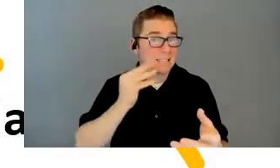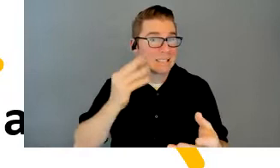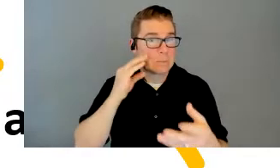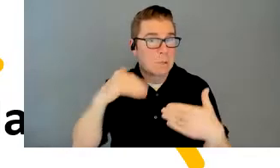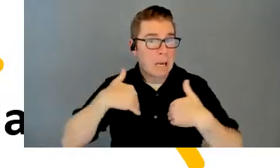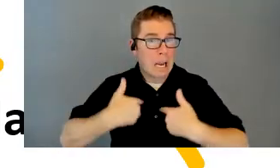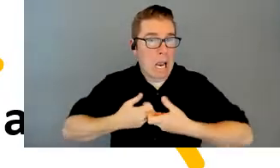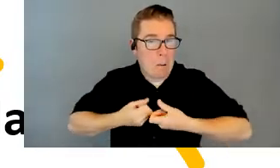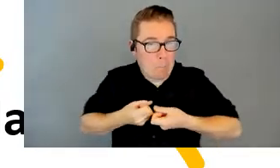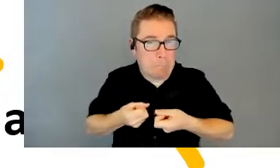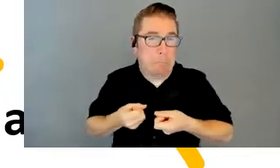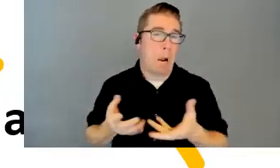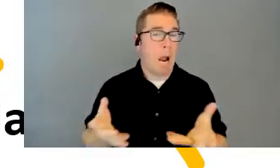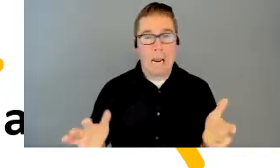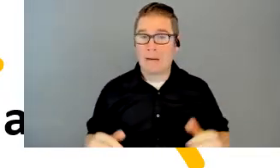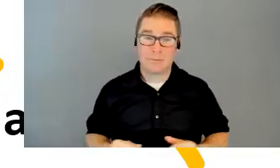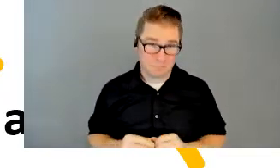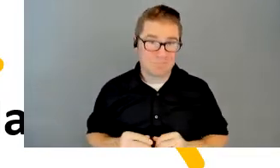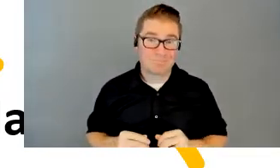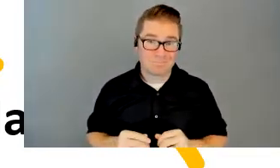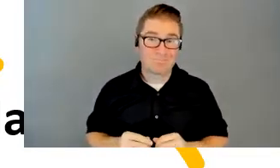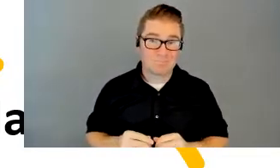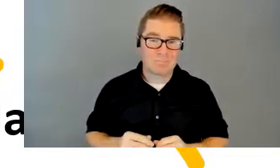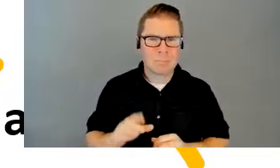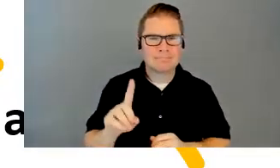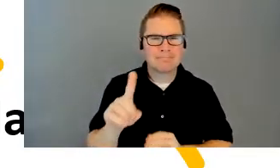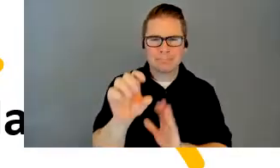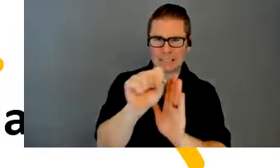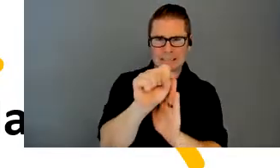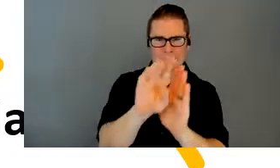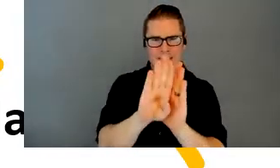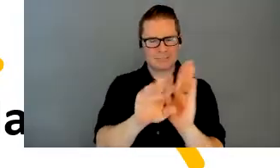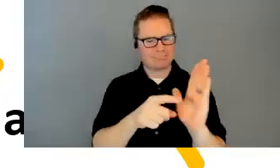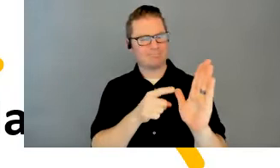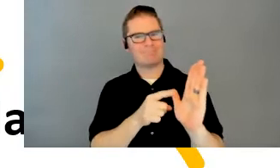Your syllabus is the tool, the create that helps create the boundaries for your community.